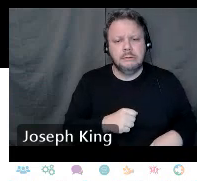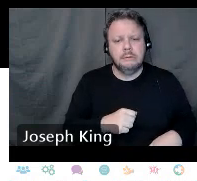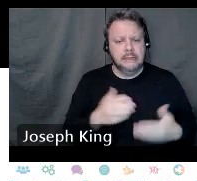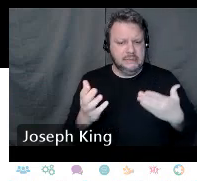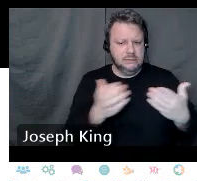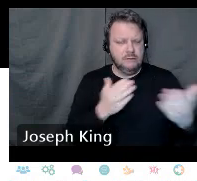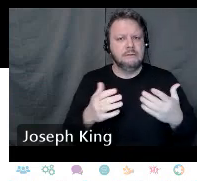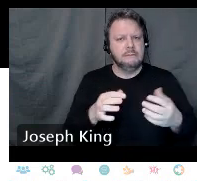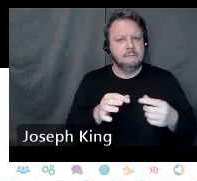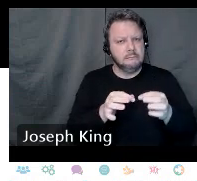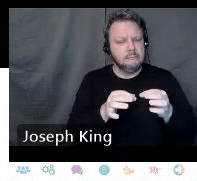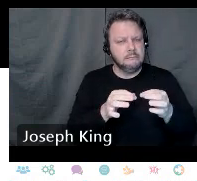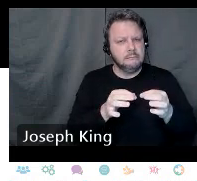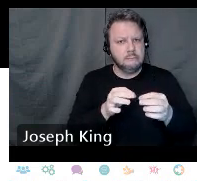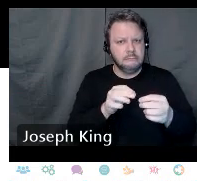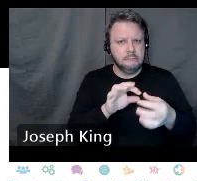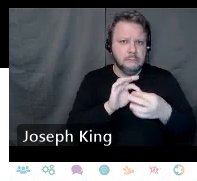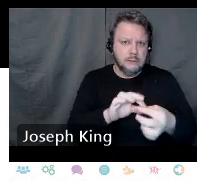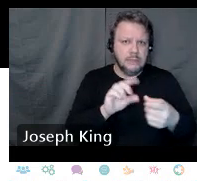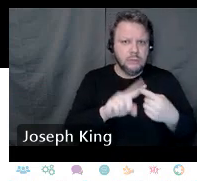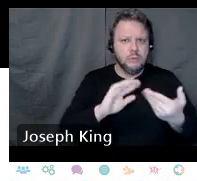And services, especially within communities,